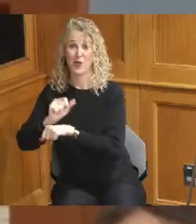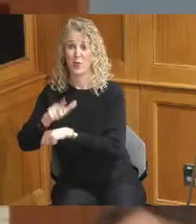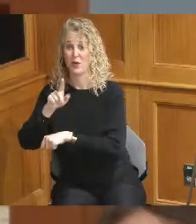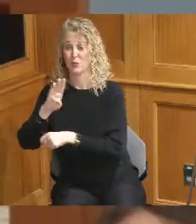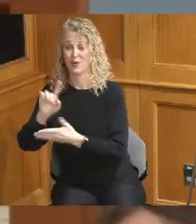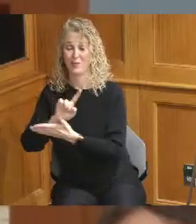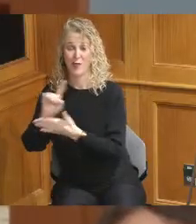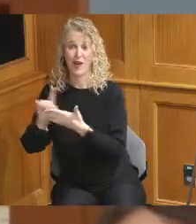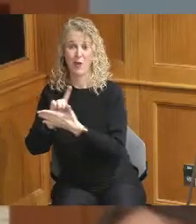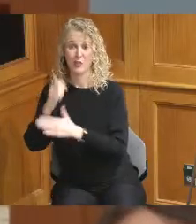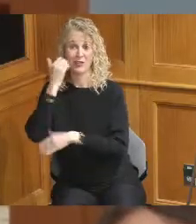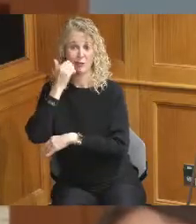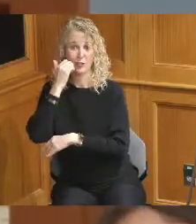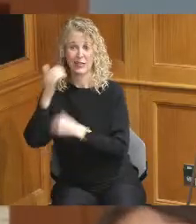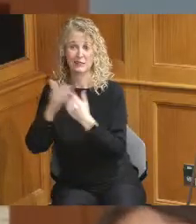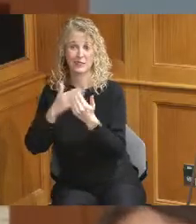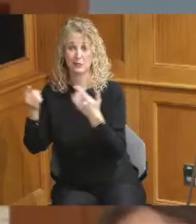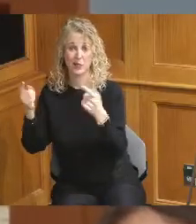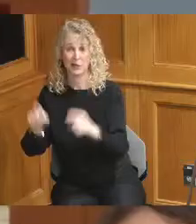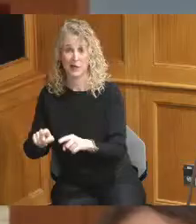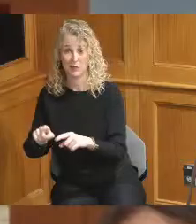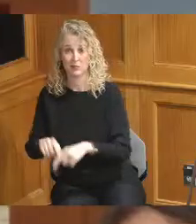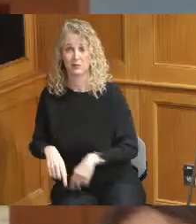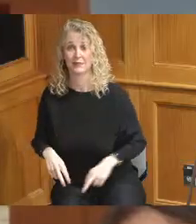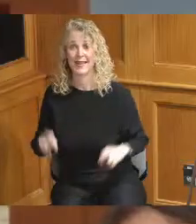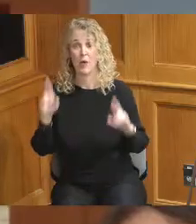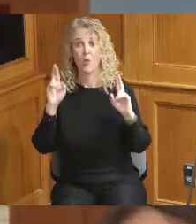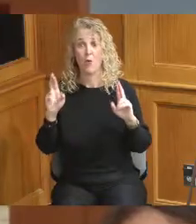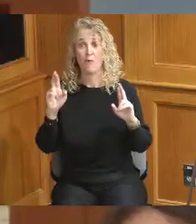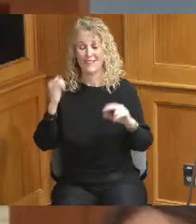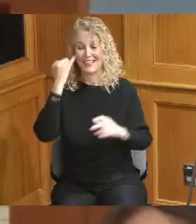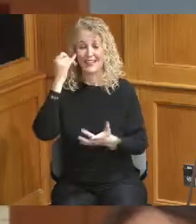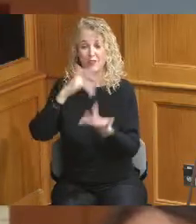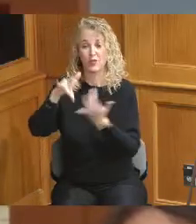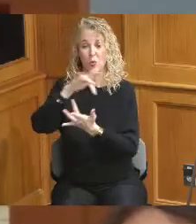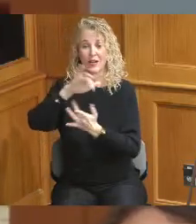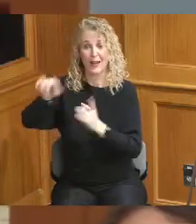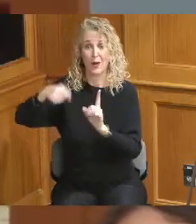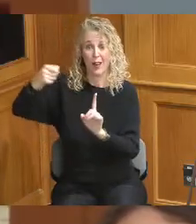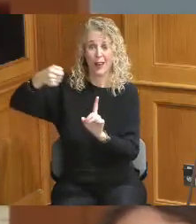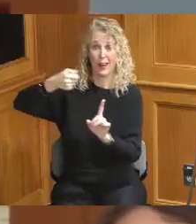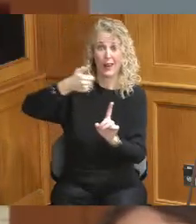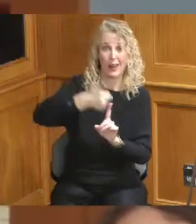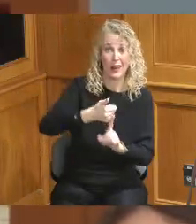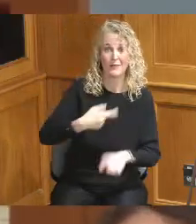if in the hopefully unlikely event that a tornado would be headed towards us they need a safe space